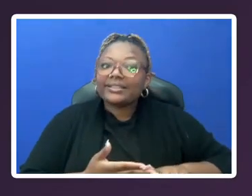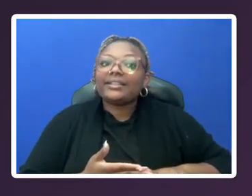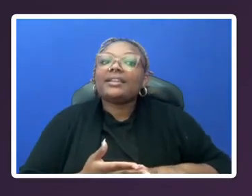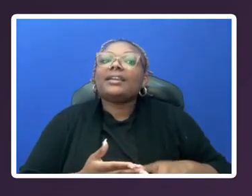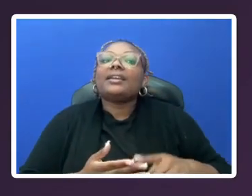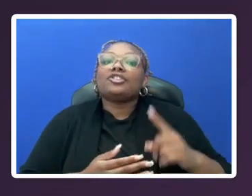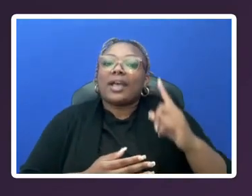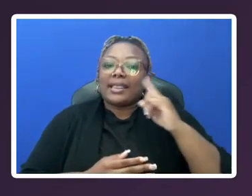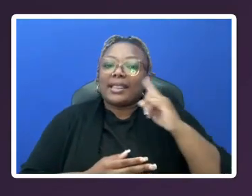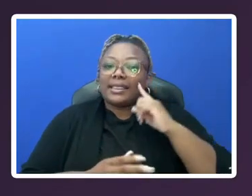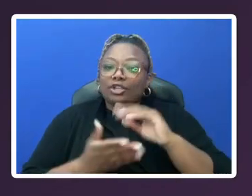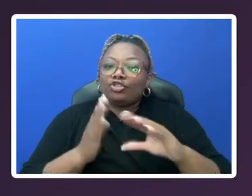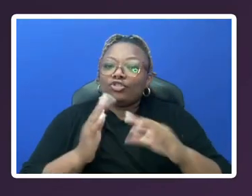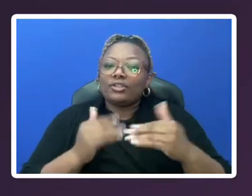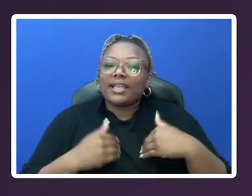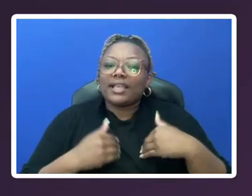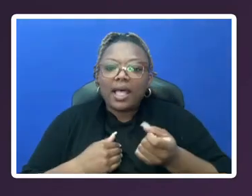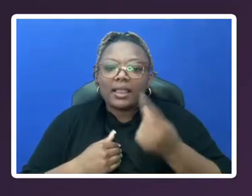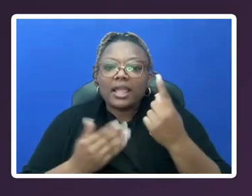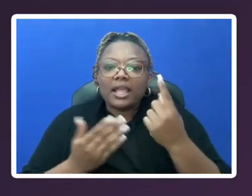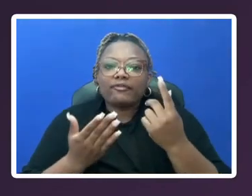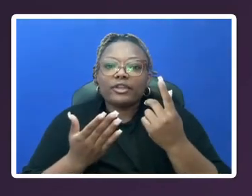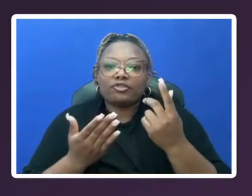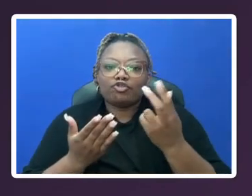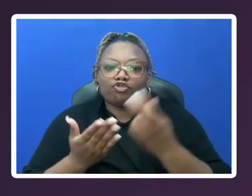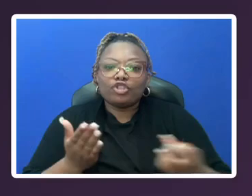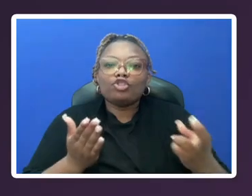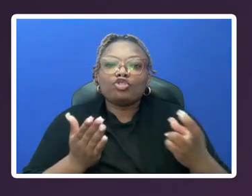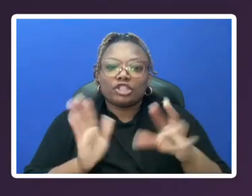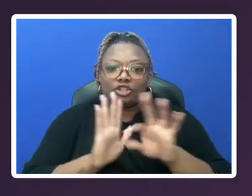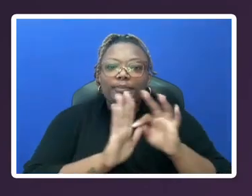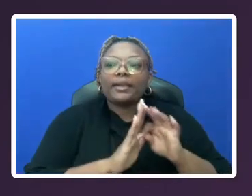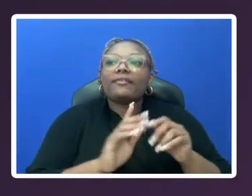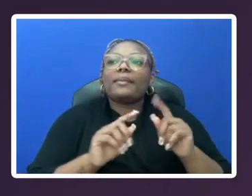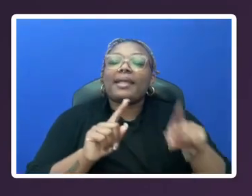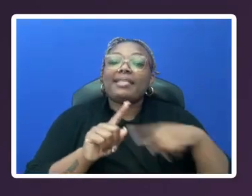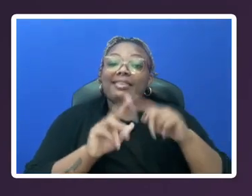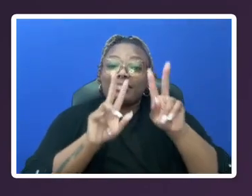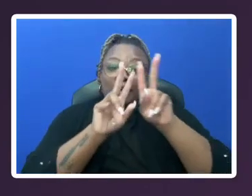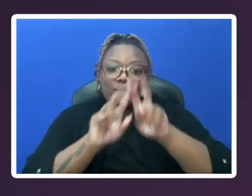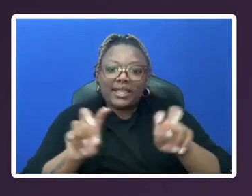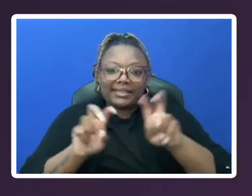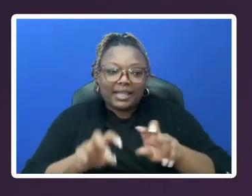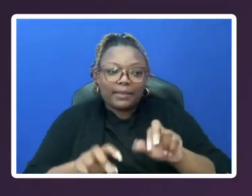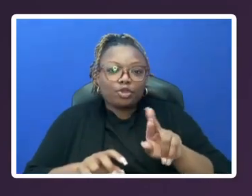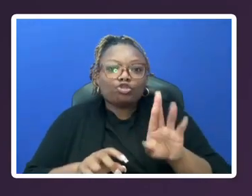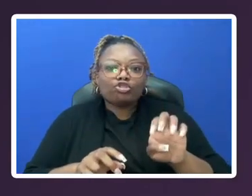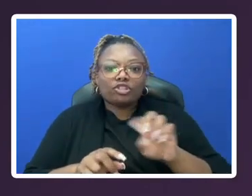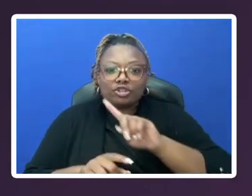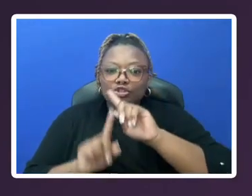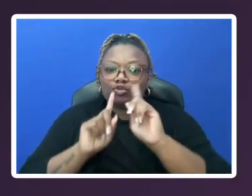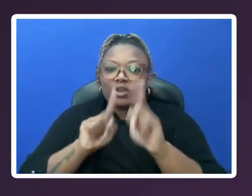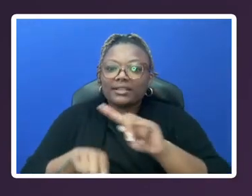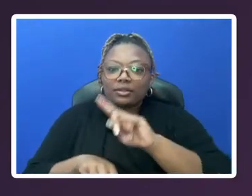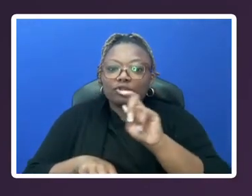and they examine these sources to answer the compelling question around the U.N.